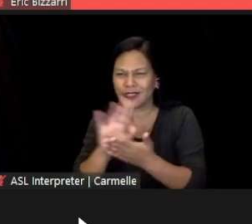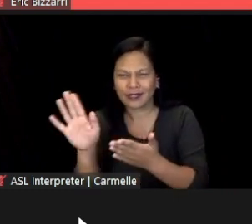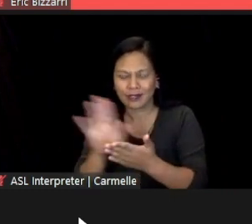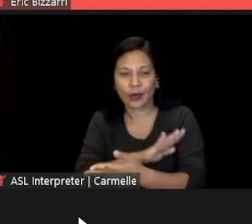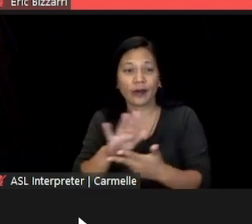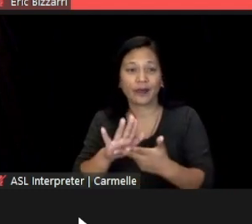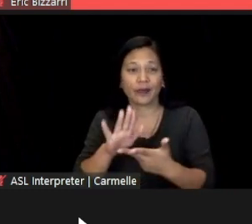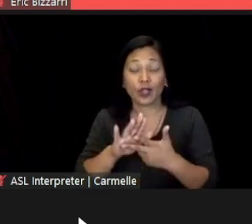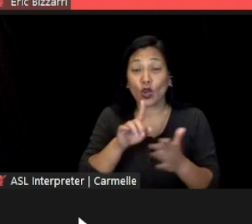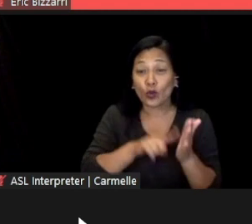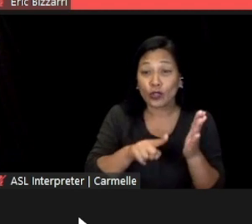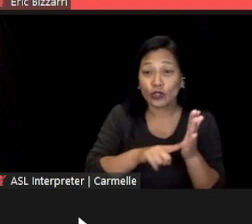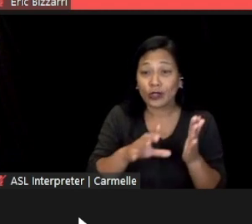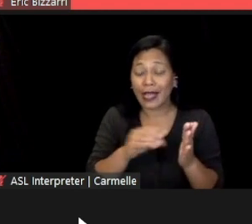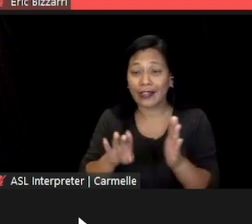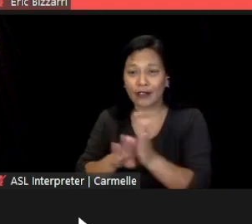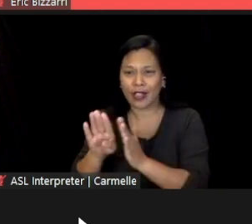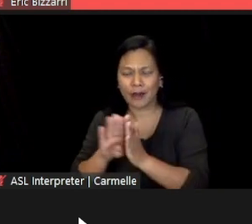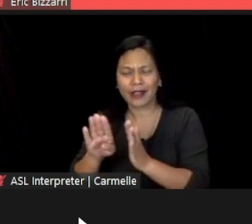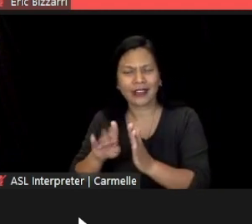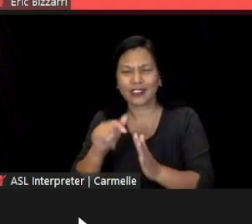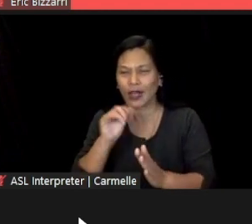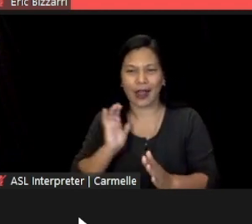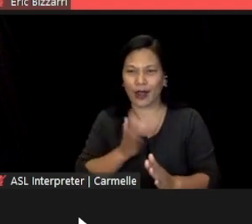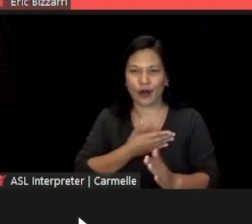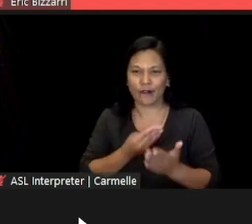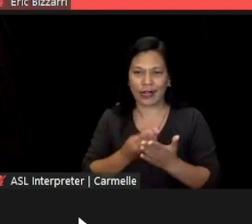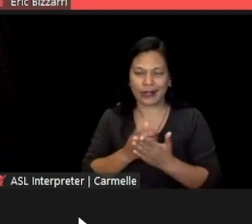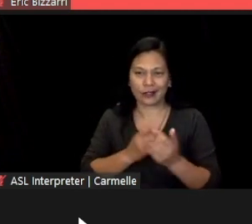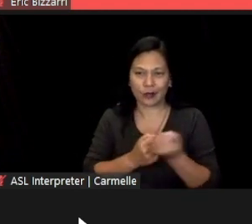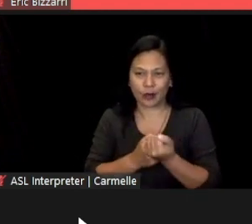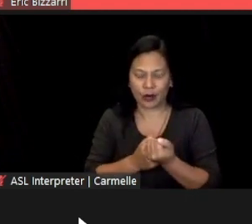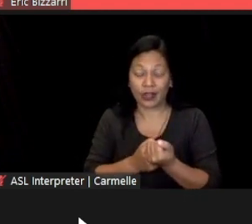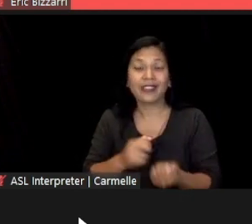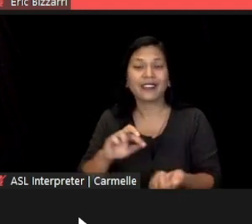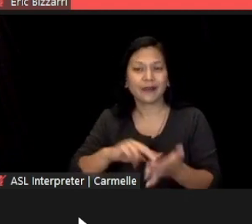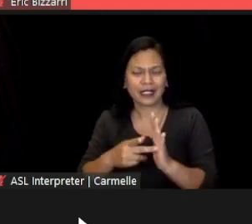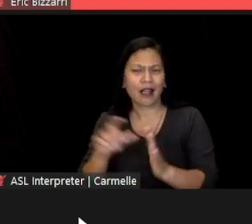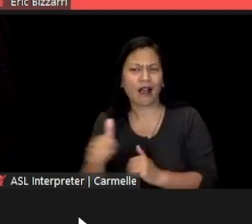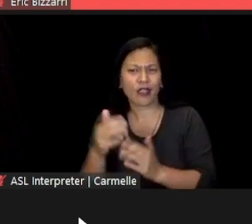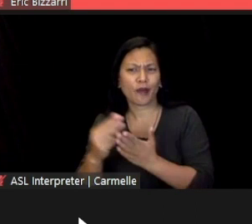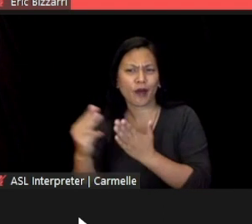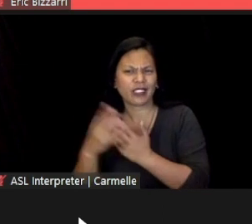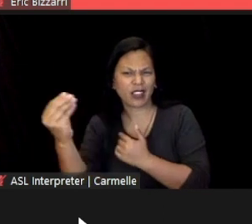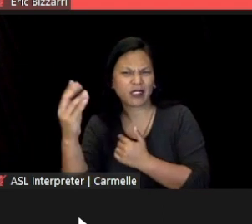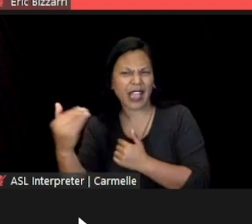there are other funds and grants available to R&D, casino type games,